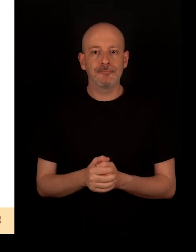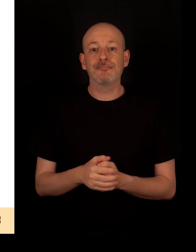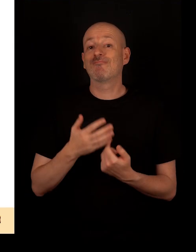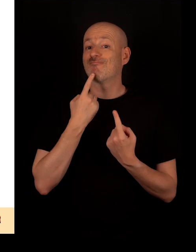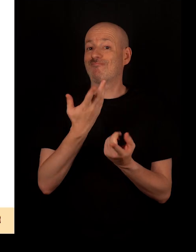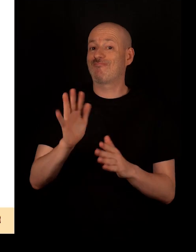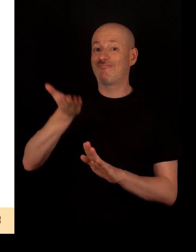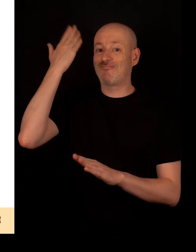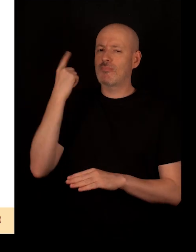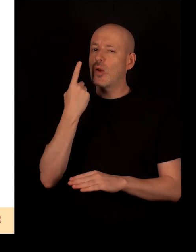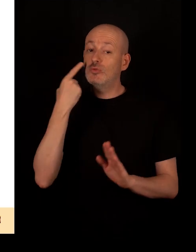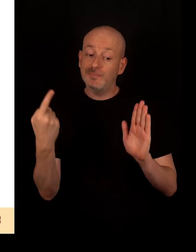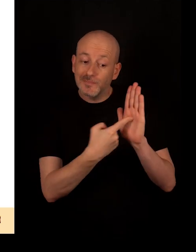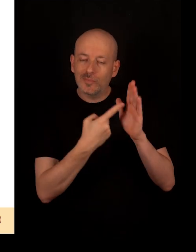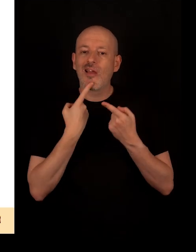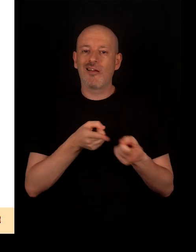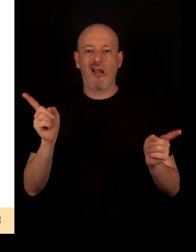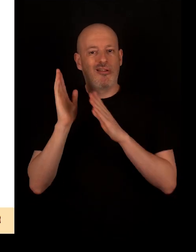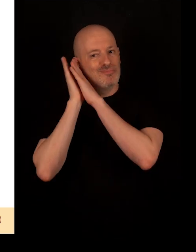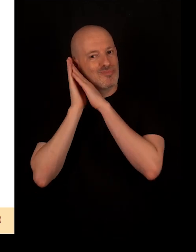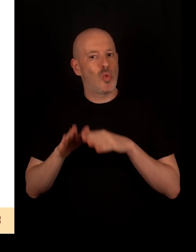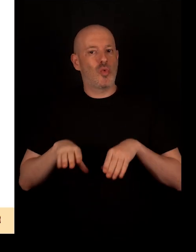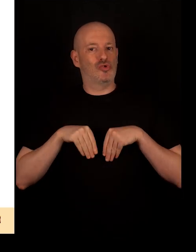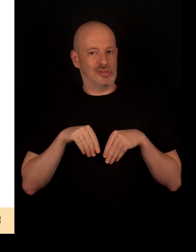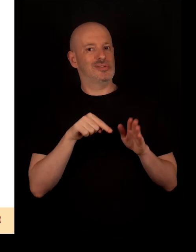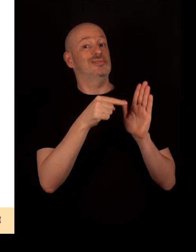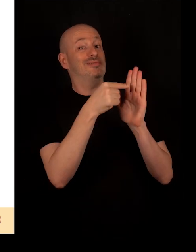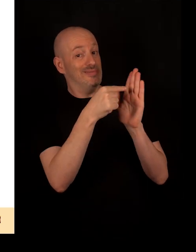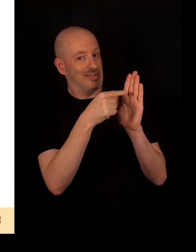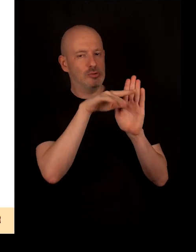As we said, of course, always go check and read the Call for Resident Hosts.